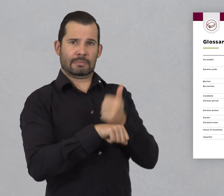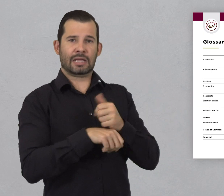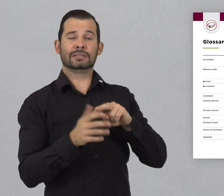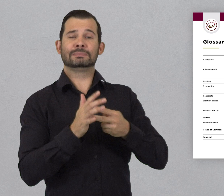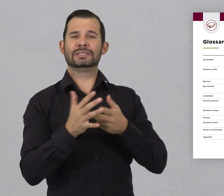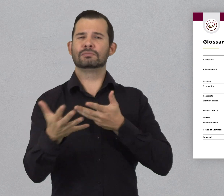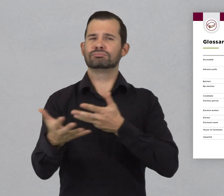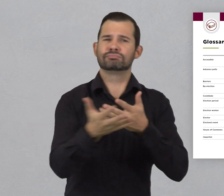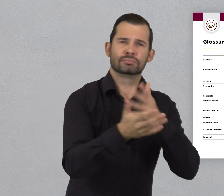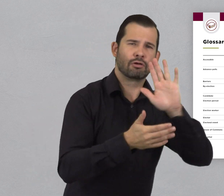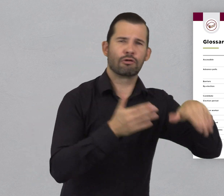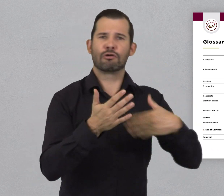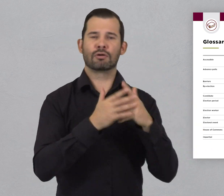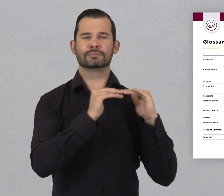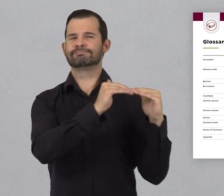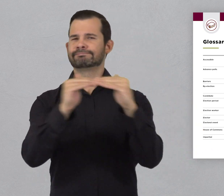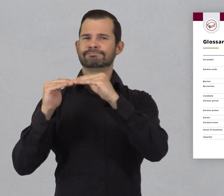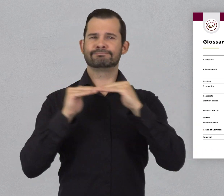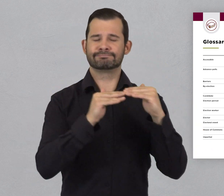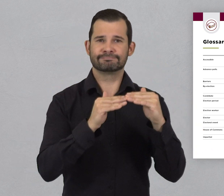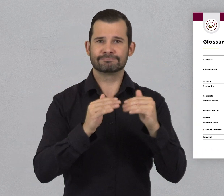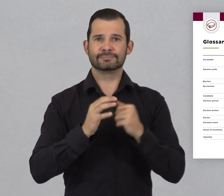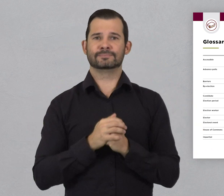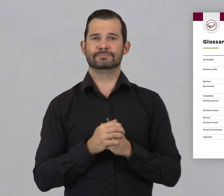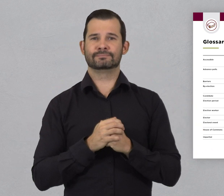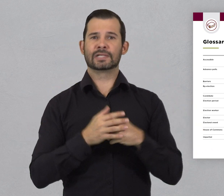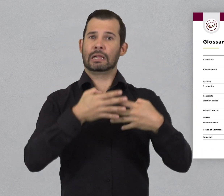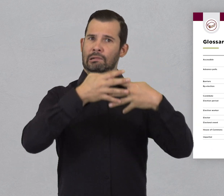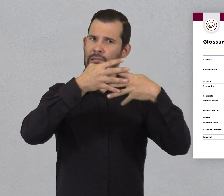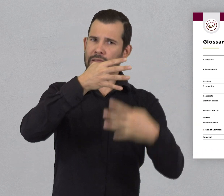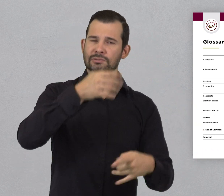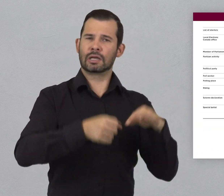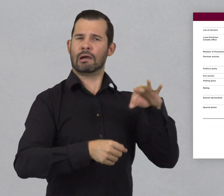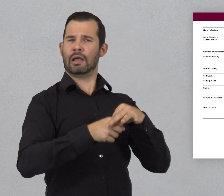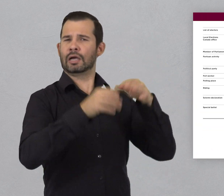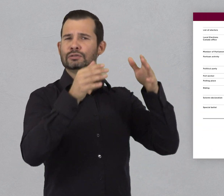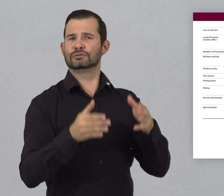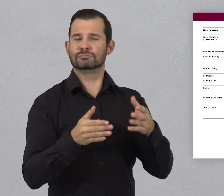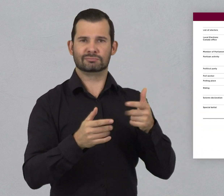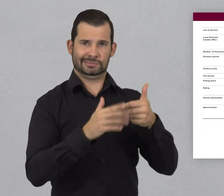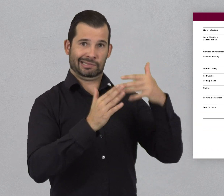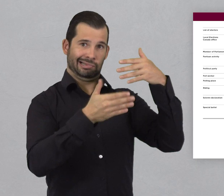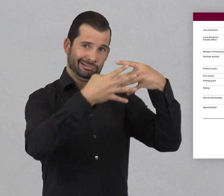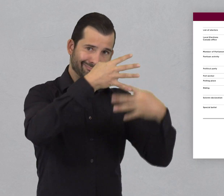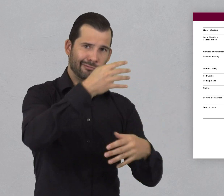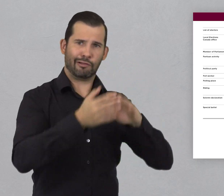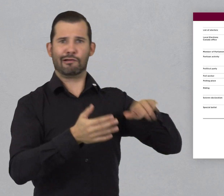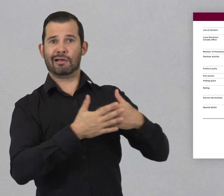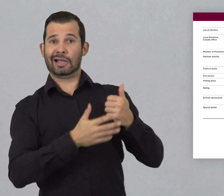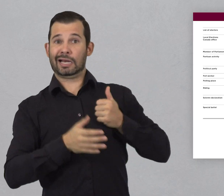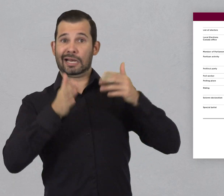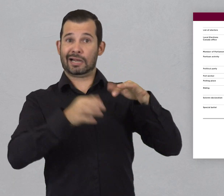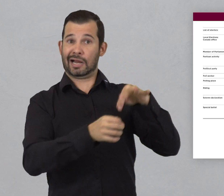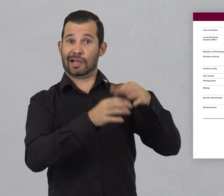is, treating or affecting all equally. List of electors: A list of all Canadian